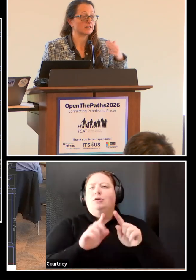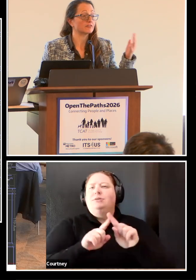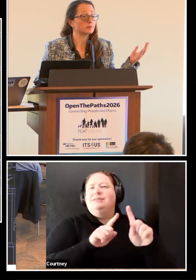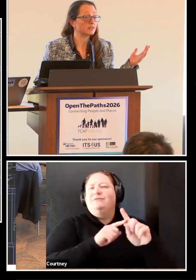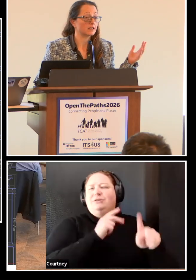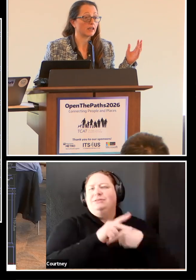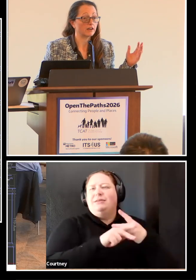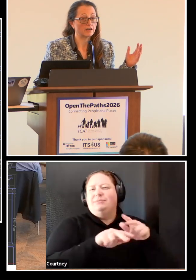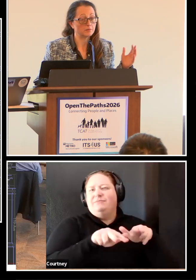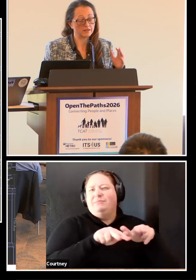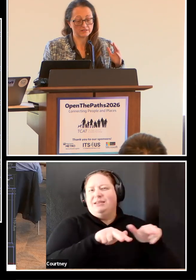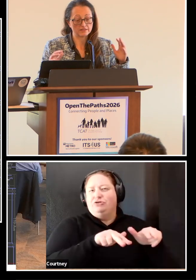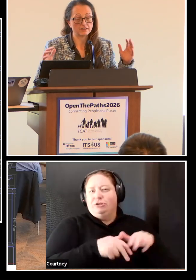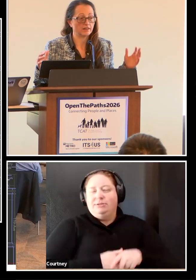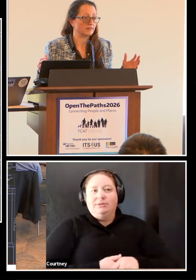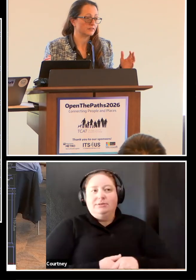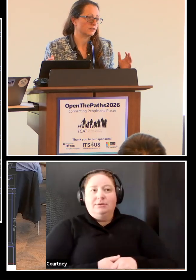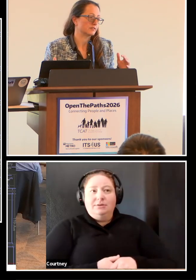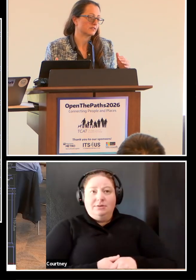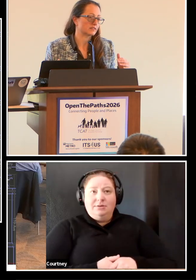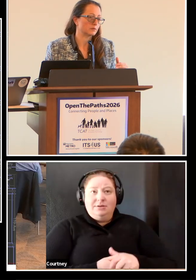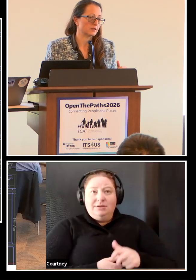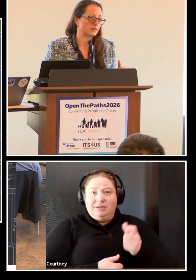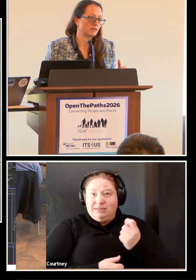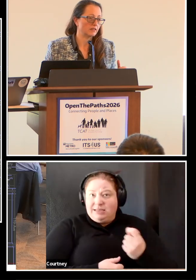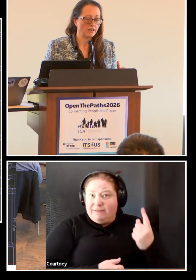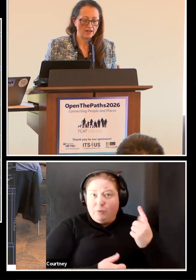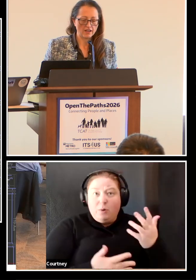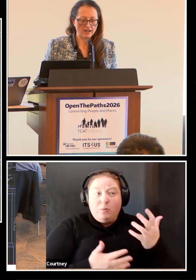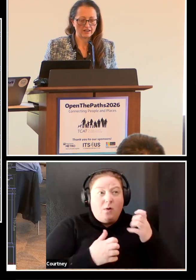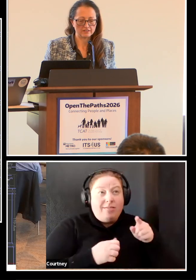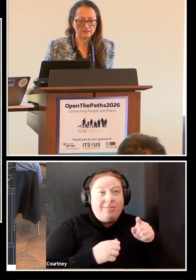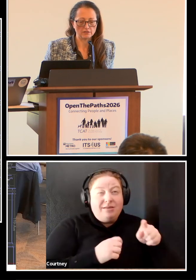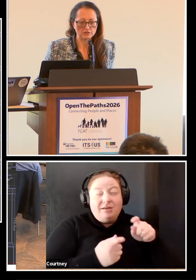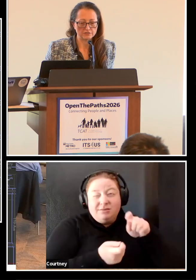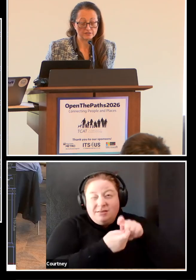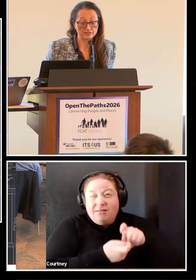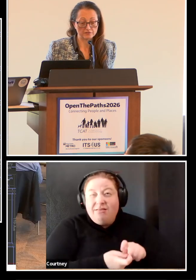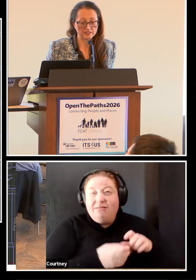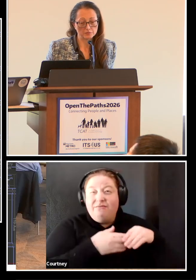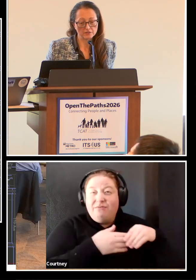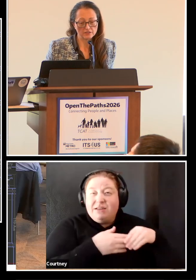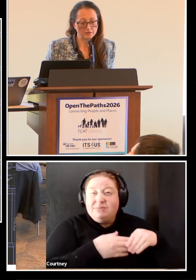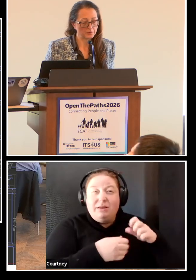does everybody care about this level of flexibility and local vis visibility?